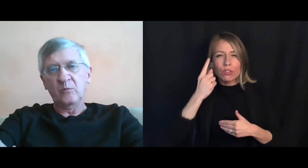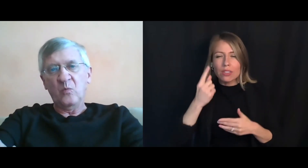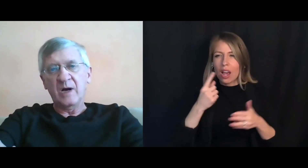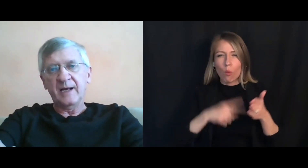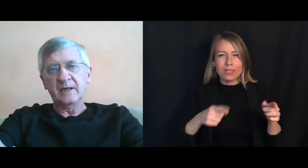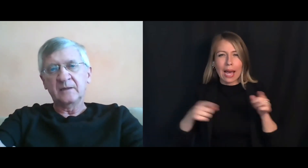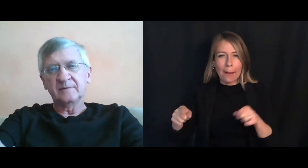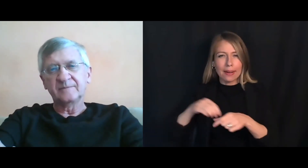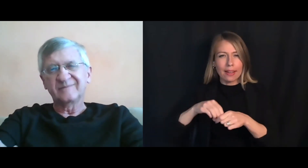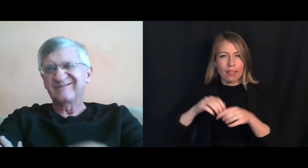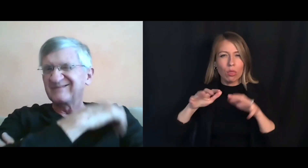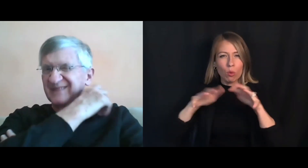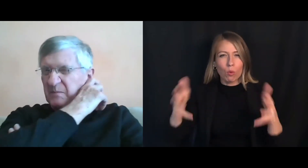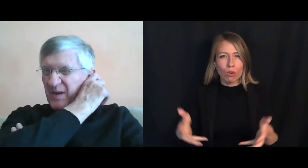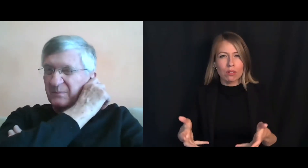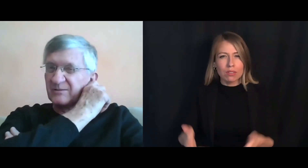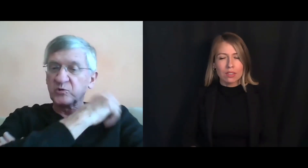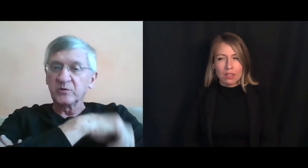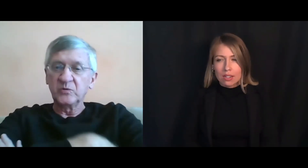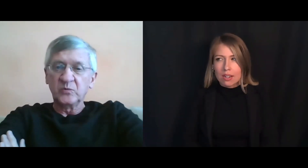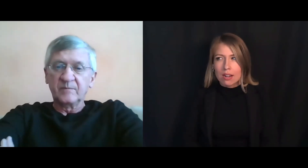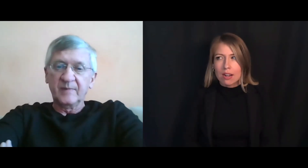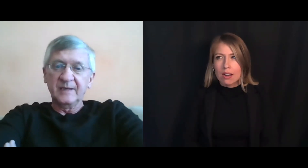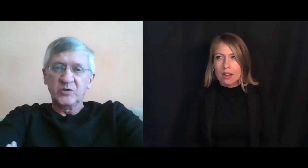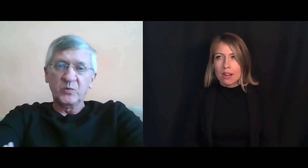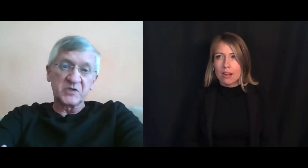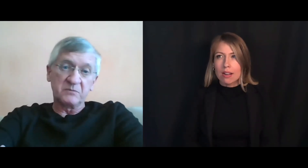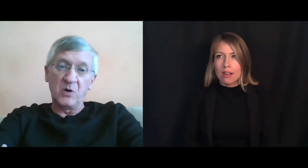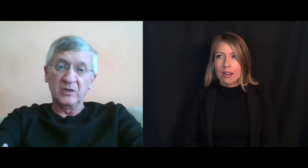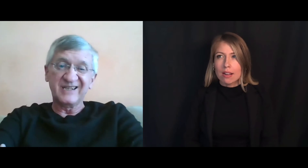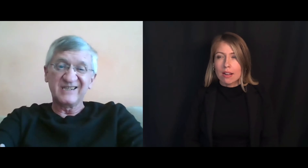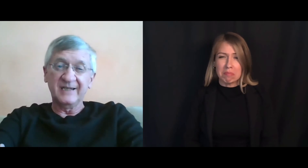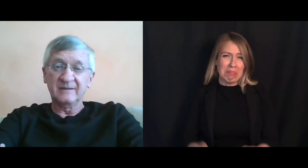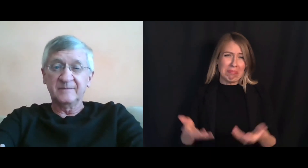And while that may be true to a small extent